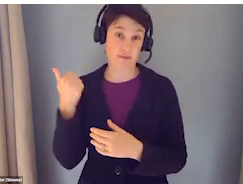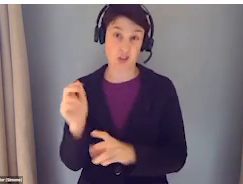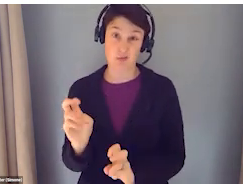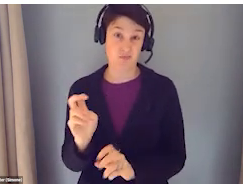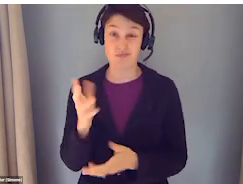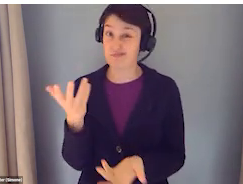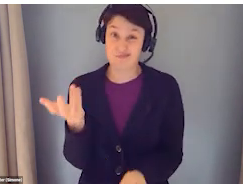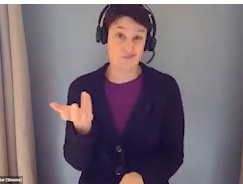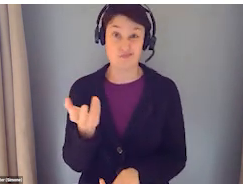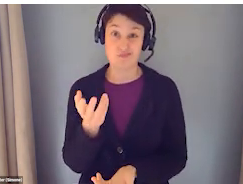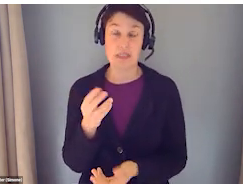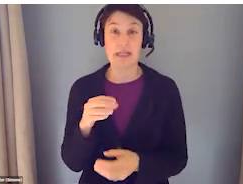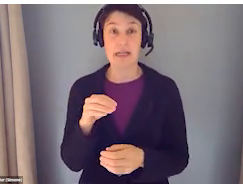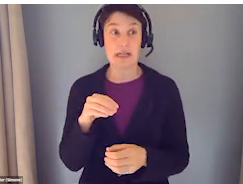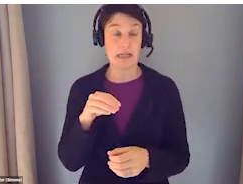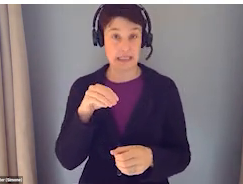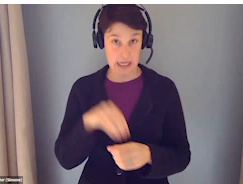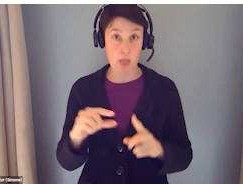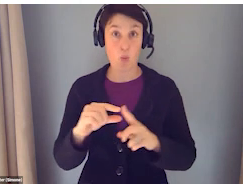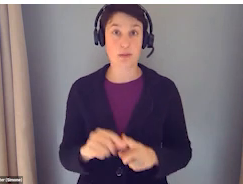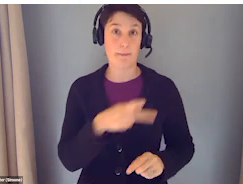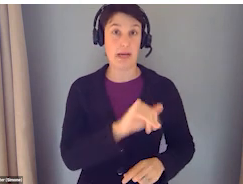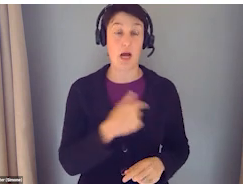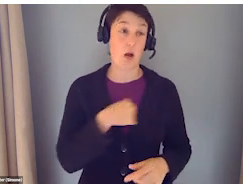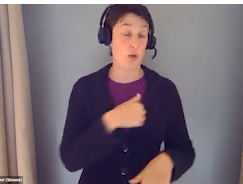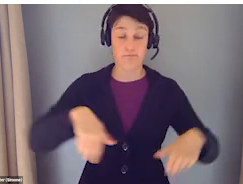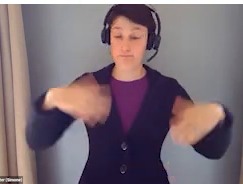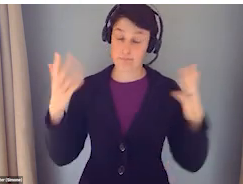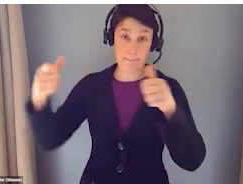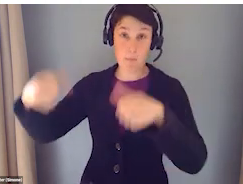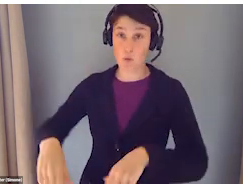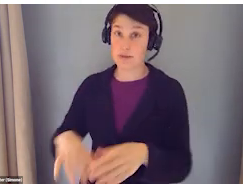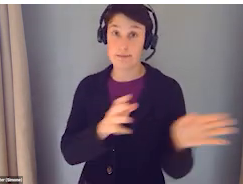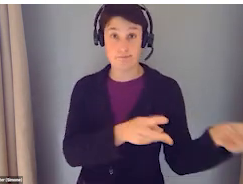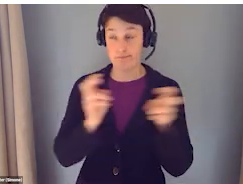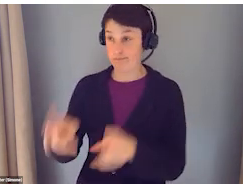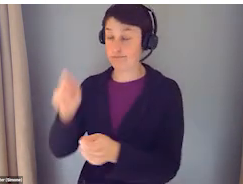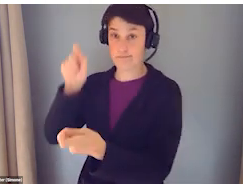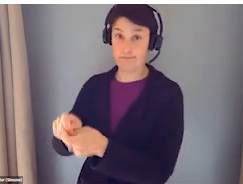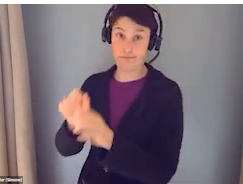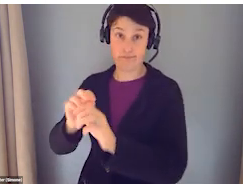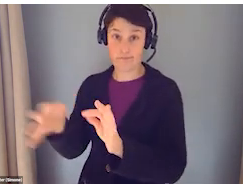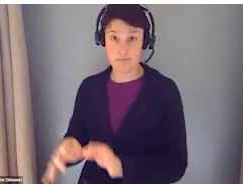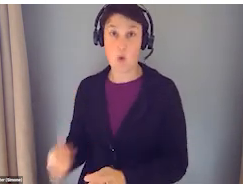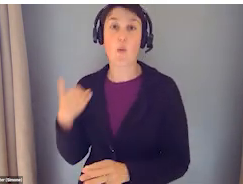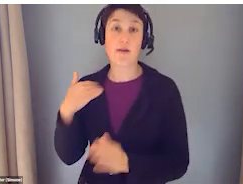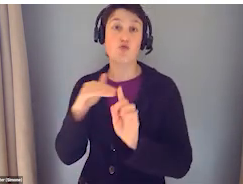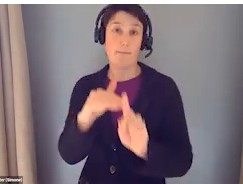All we do is post it. We do have reminder notices that get sent out when the reports are due or overdue.